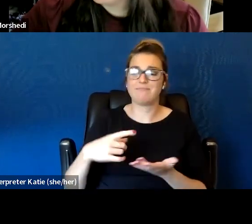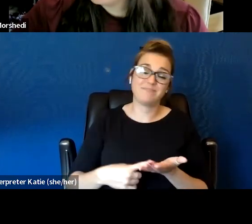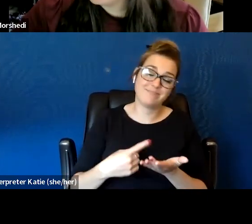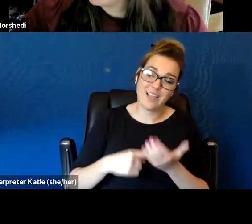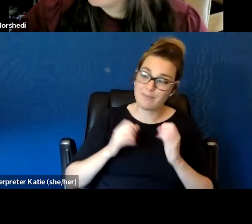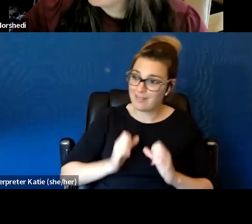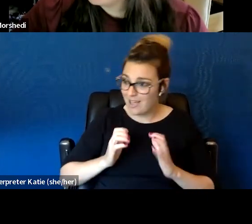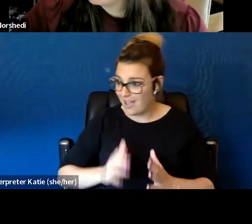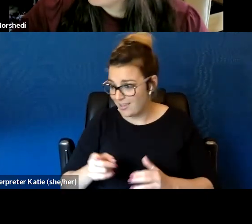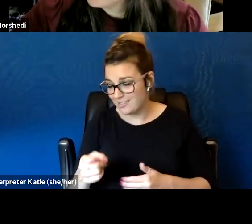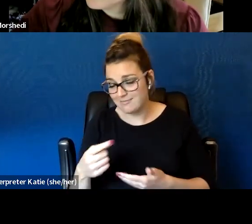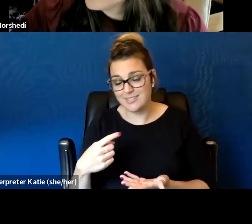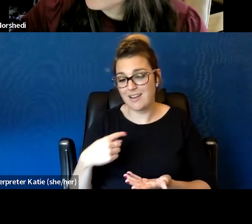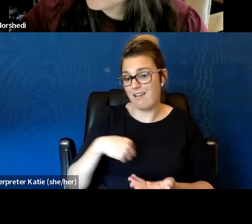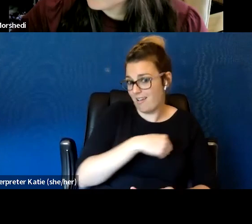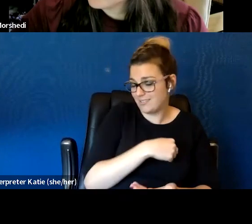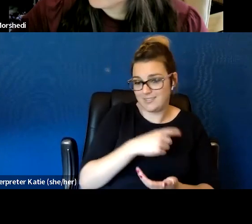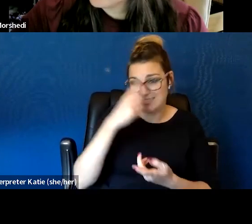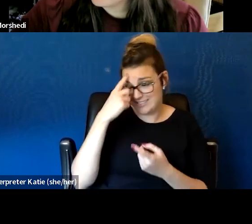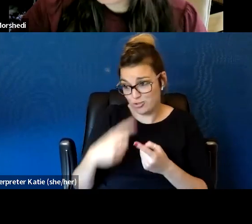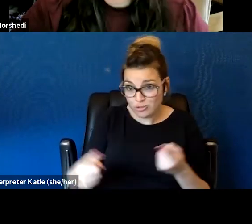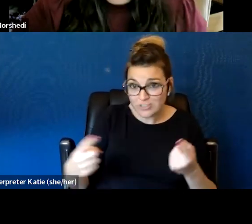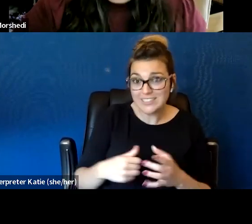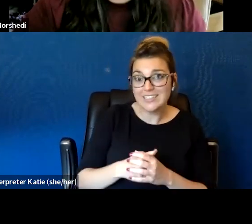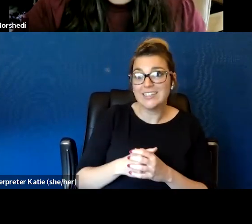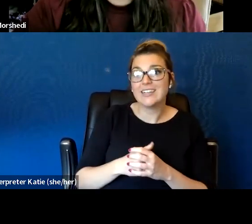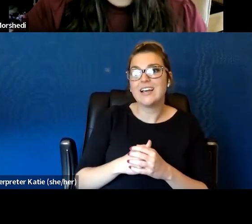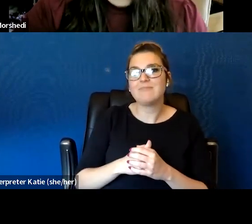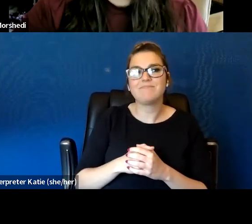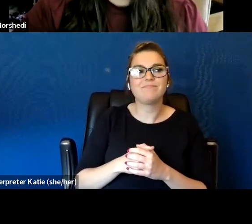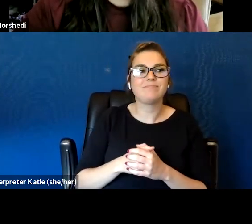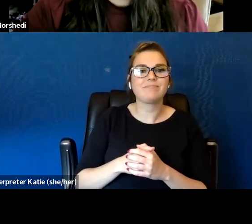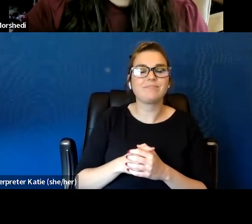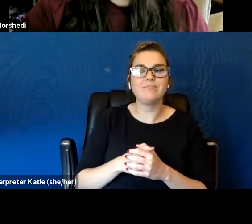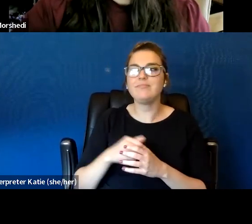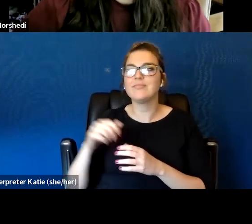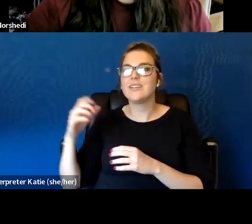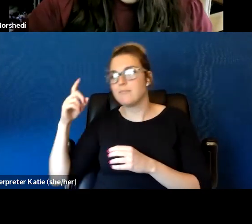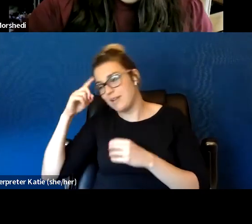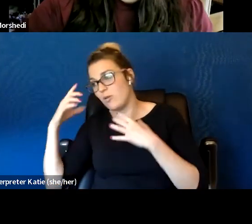And I don't necessarily know if we even came to an agreement where we agree on that, but we at least agreed